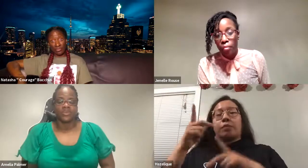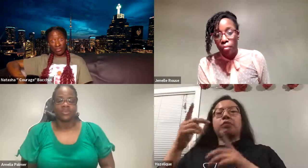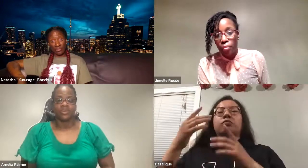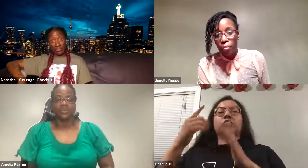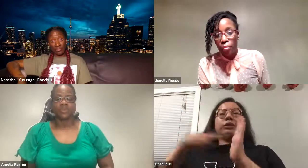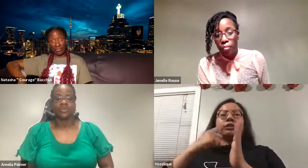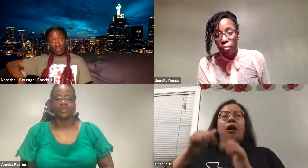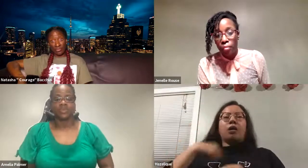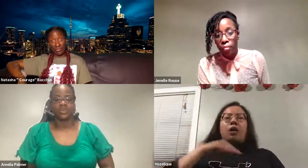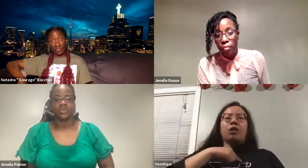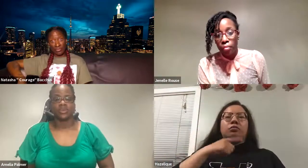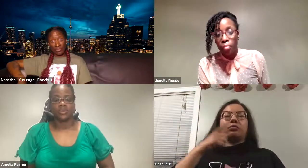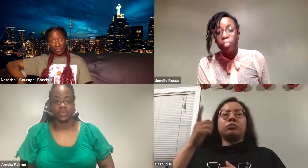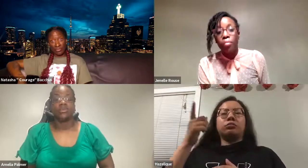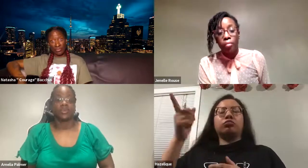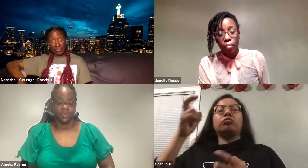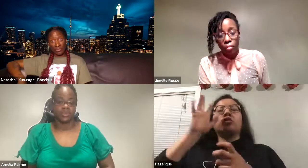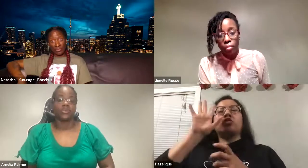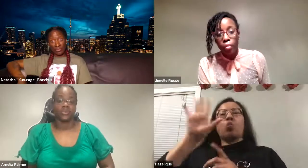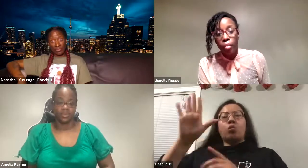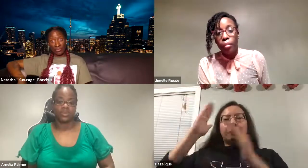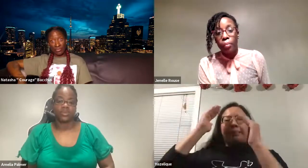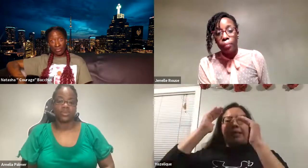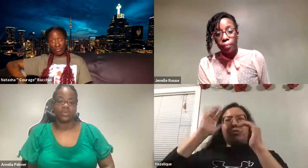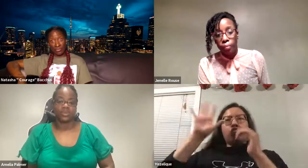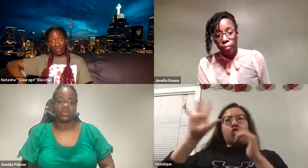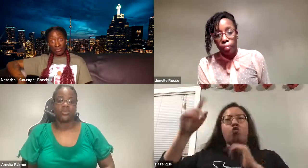and you know white folks will end up criticizing us